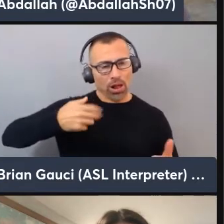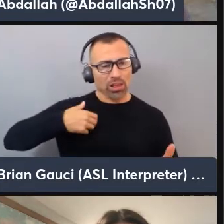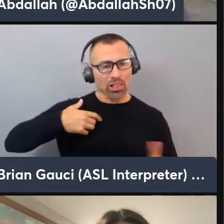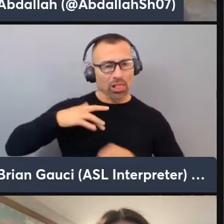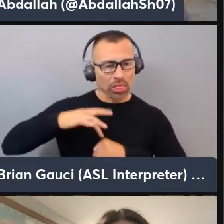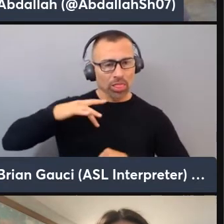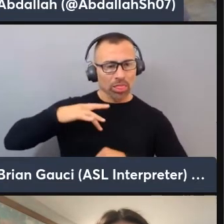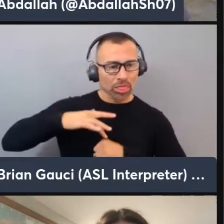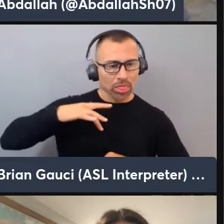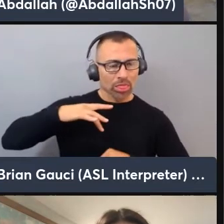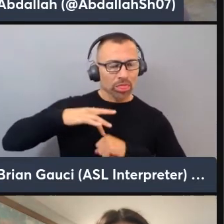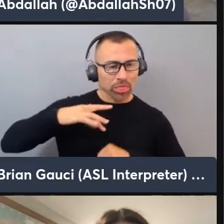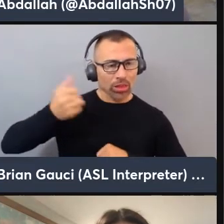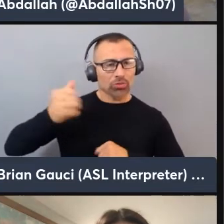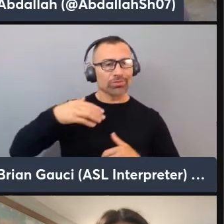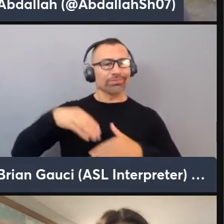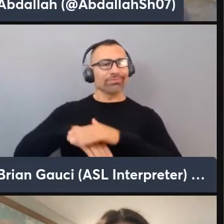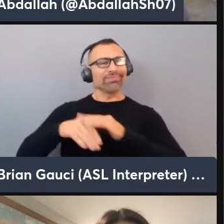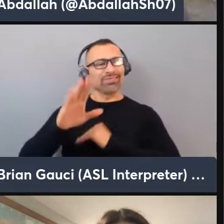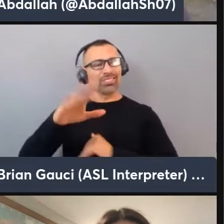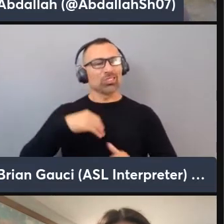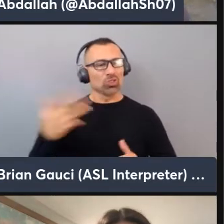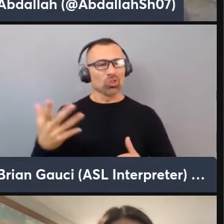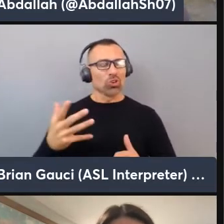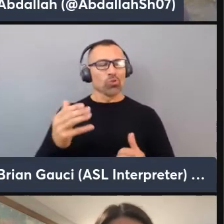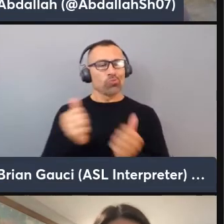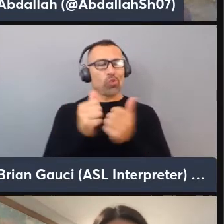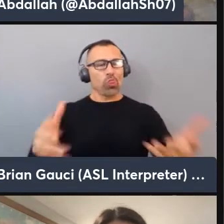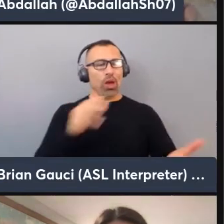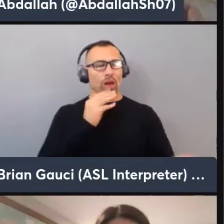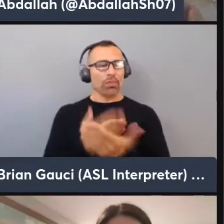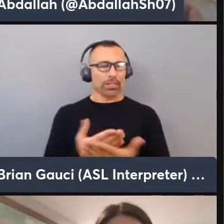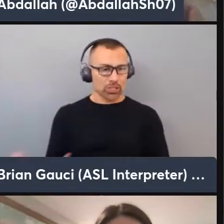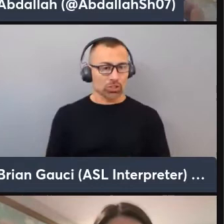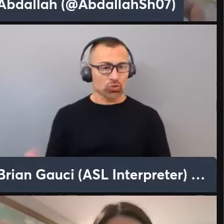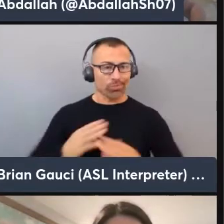your service or application. Okay, no, that definitely makes sense.